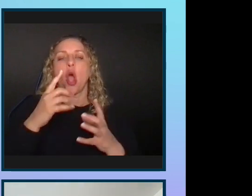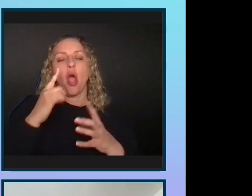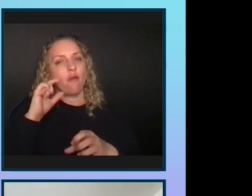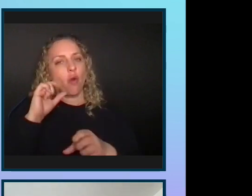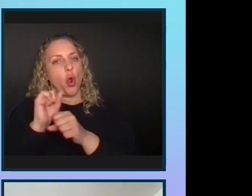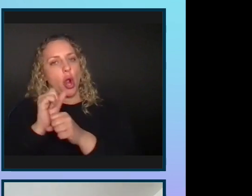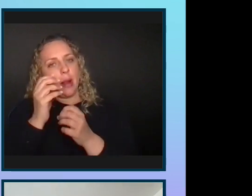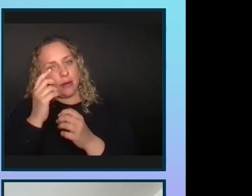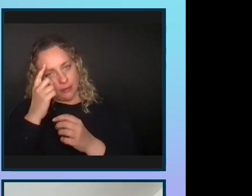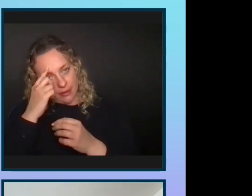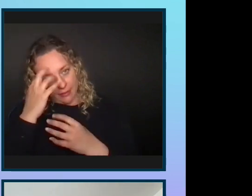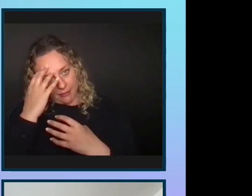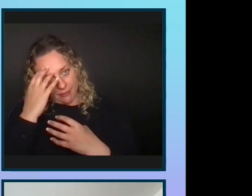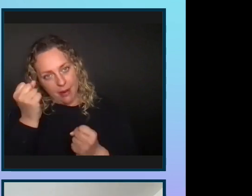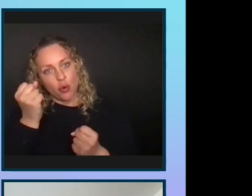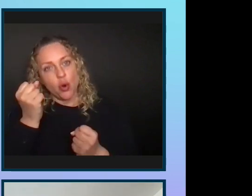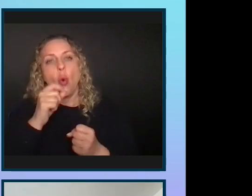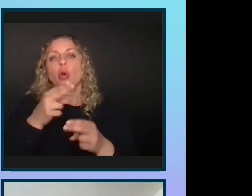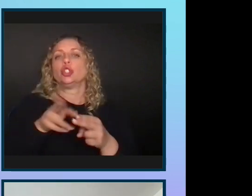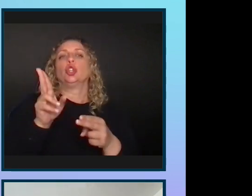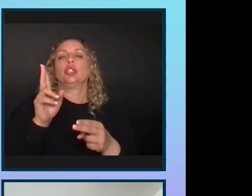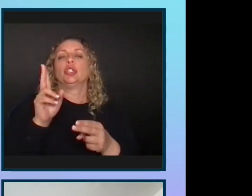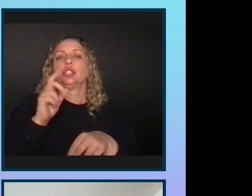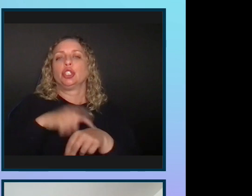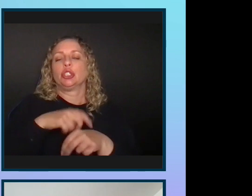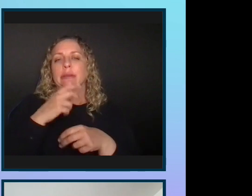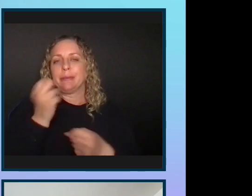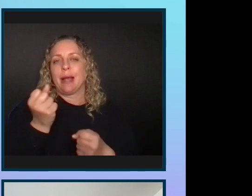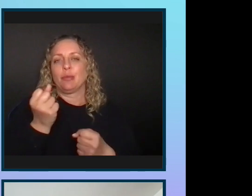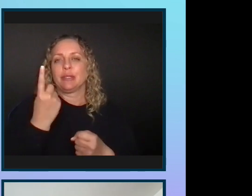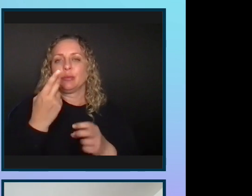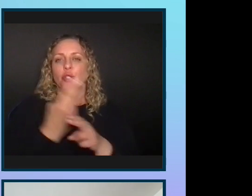or short term memory, someone is using to kind of interact with your application